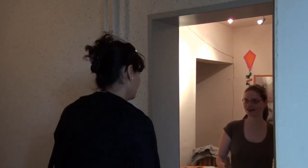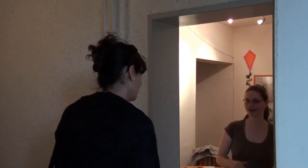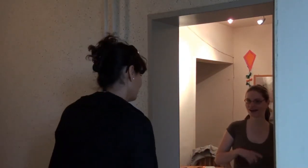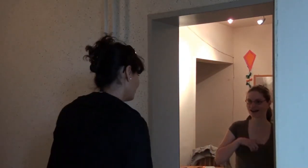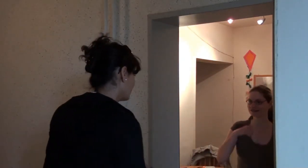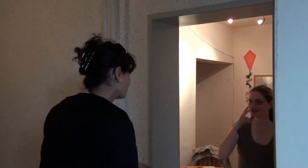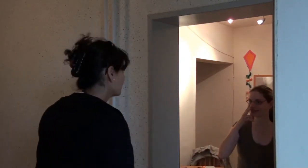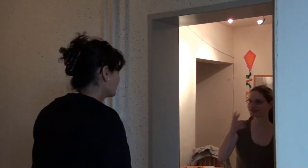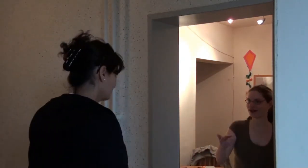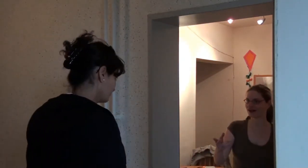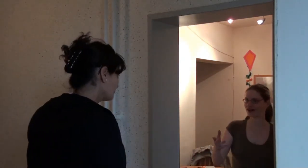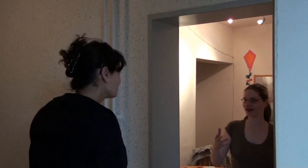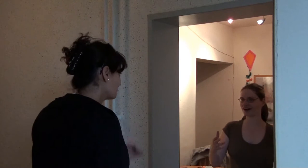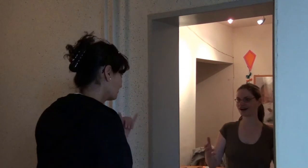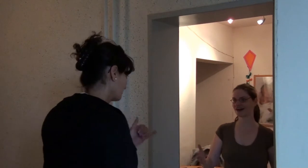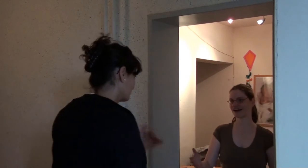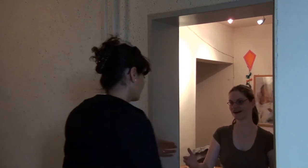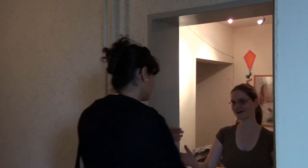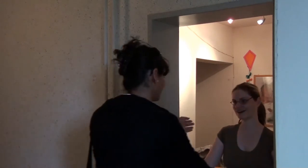Silvia: Long time no see.